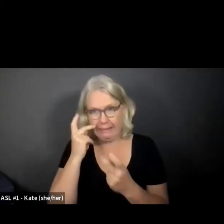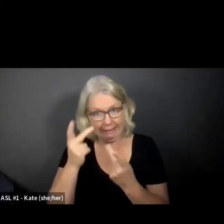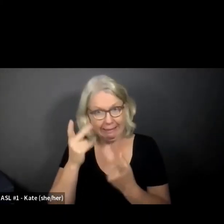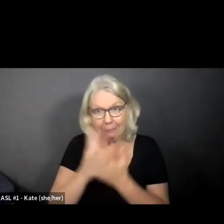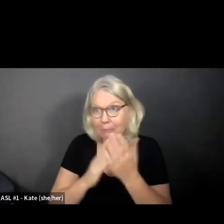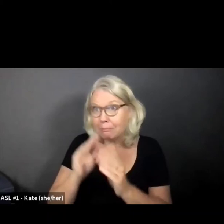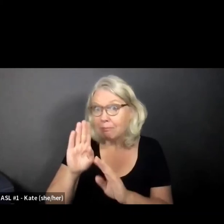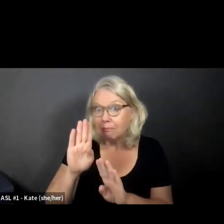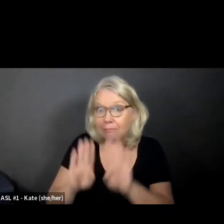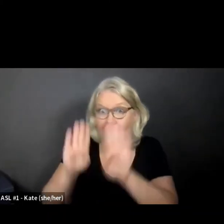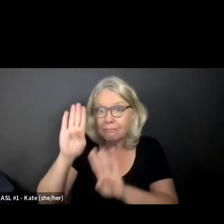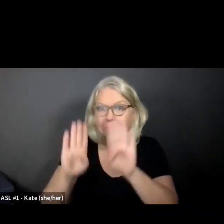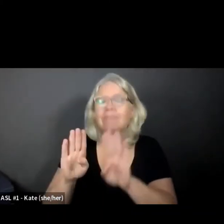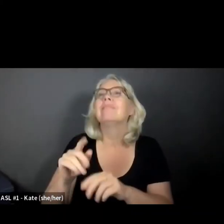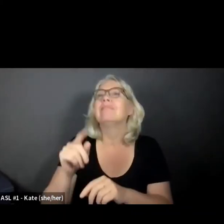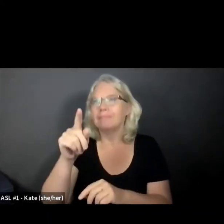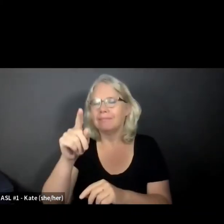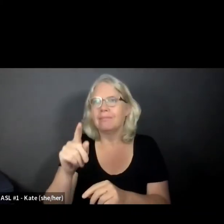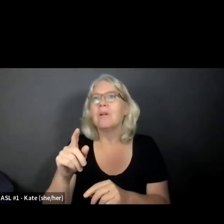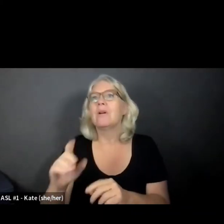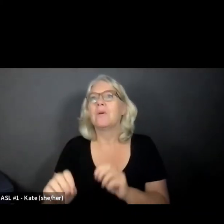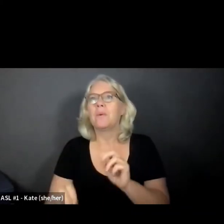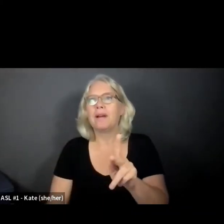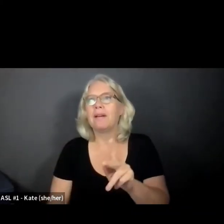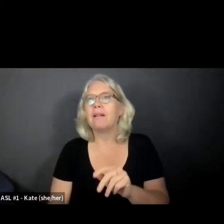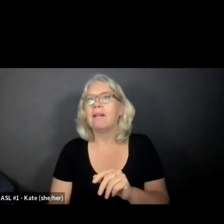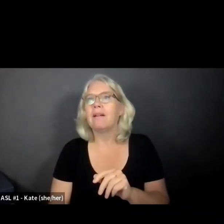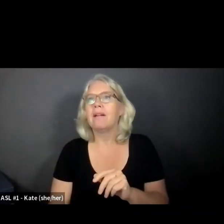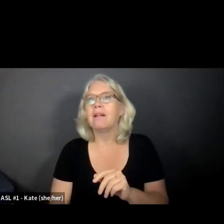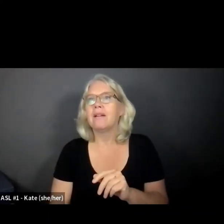DOREEN, DID YOU GET THE ORDER?